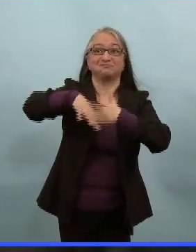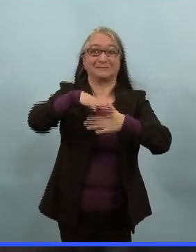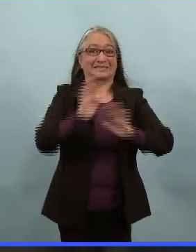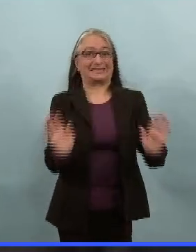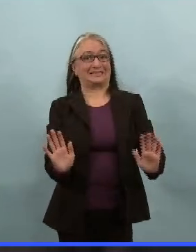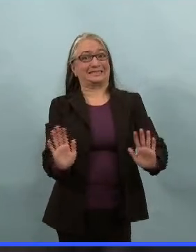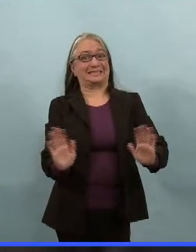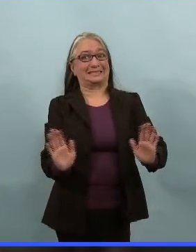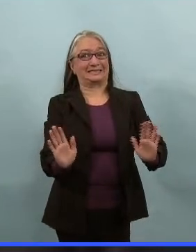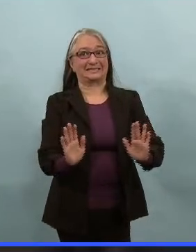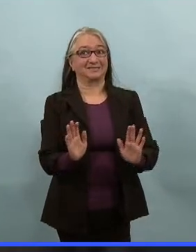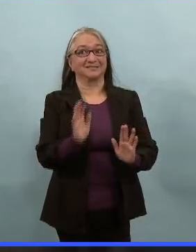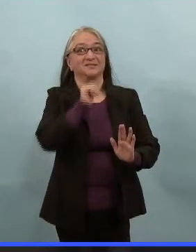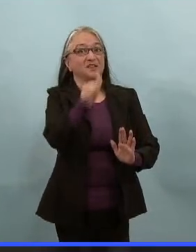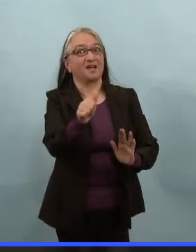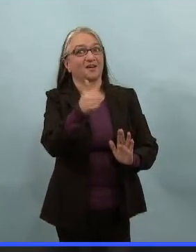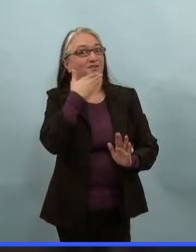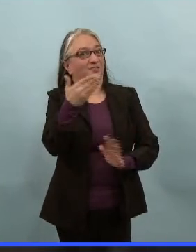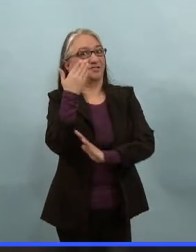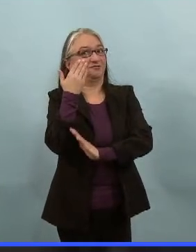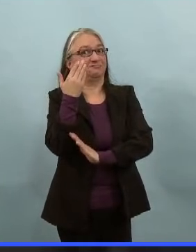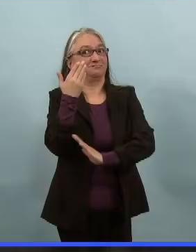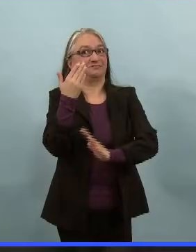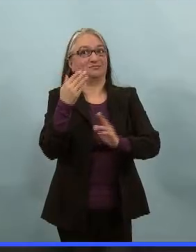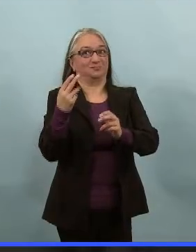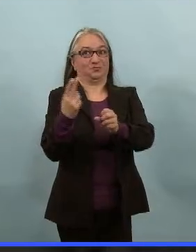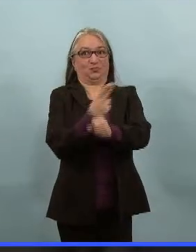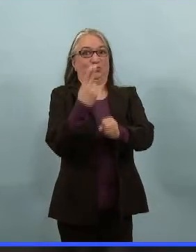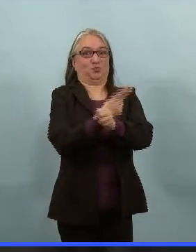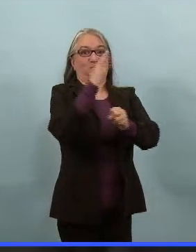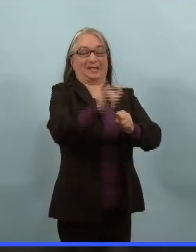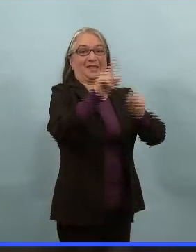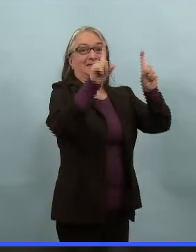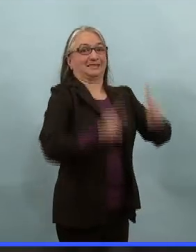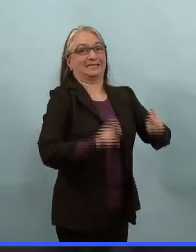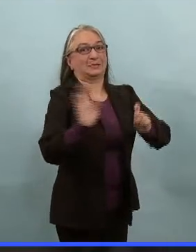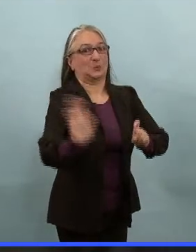that is not a good utilization of that test and we'll miss a number of infections related to